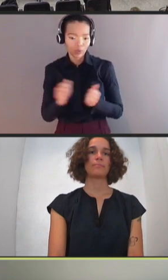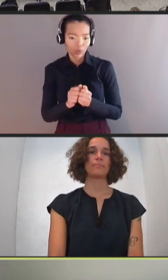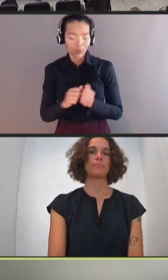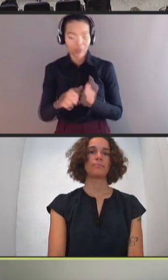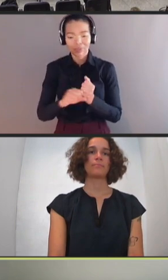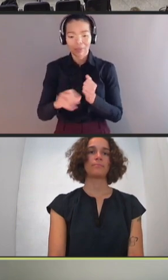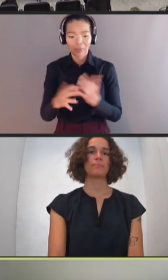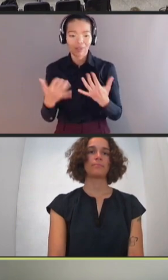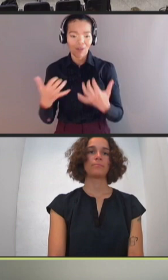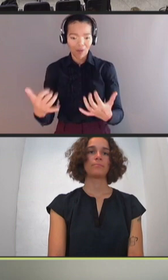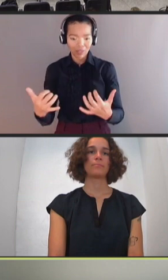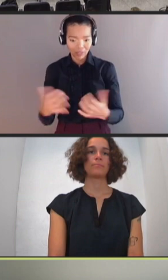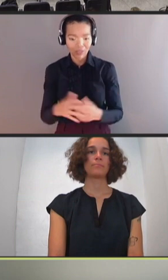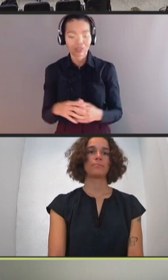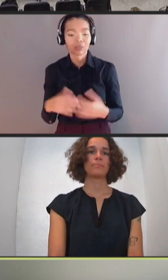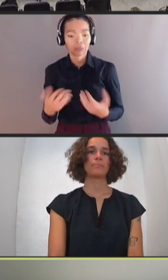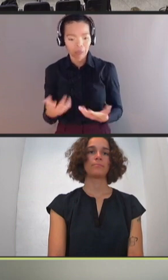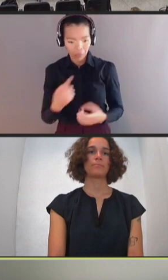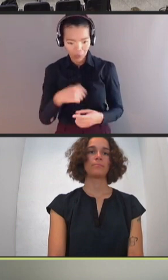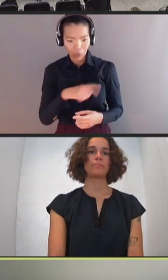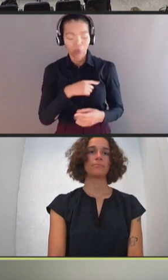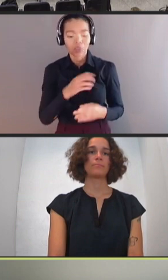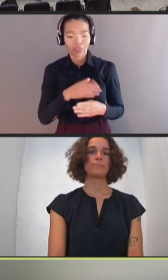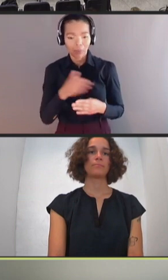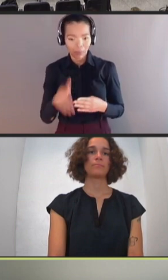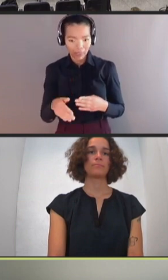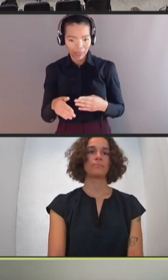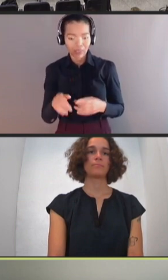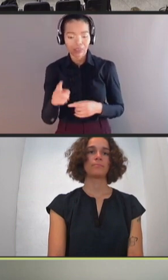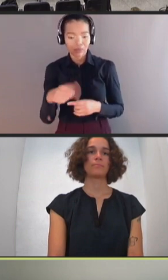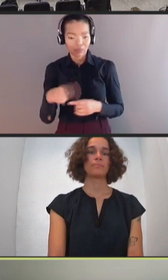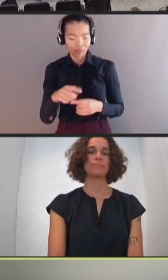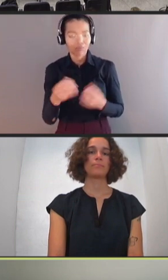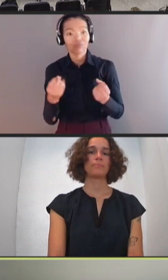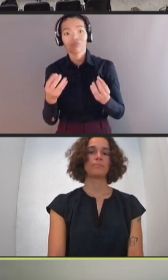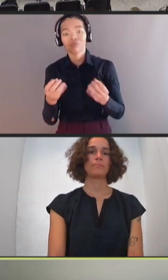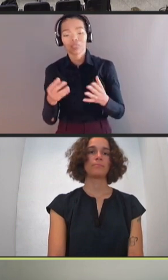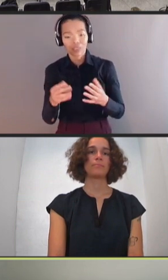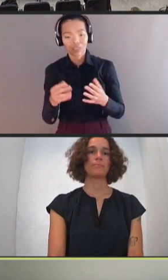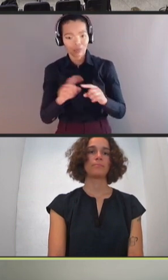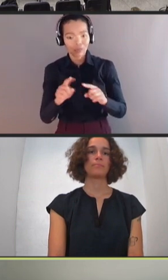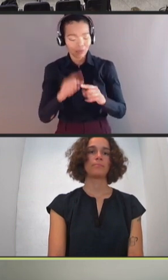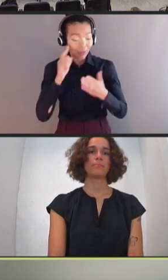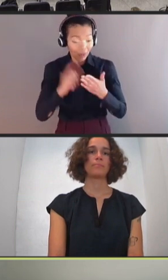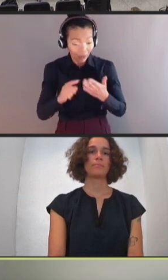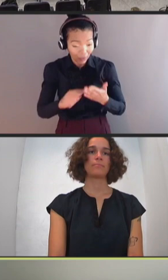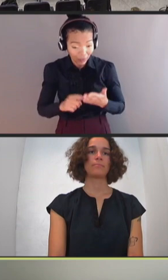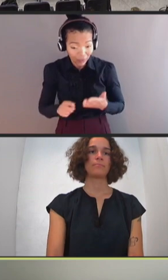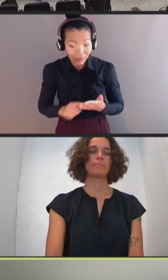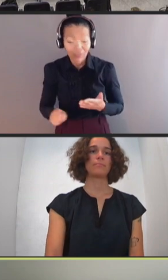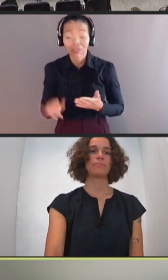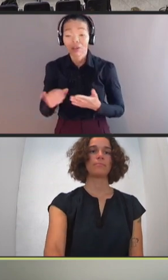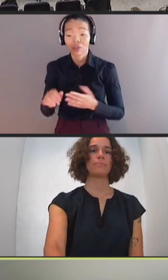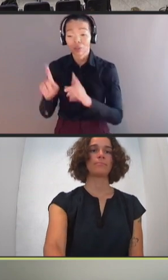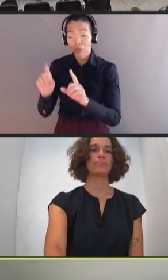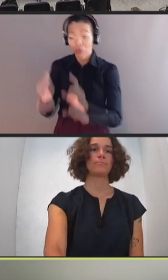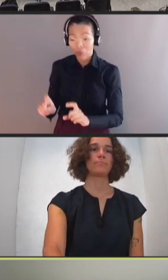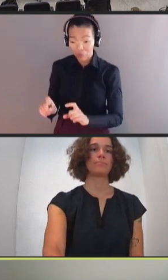So, we completed a round of multiple rounds of ongoing tracking surveys. We have audience